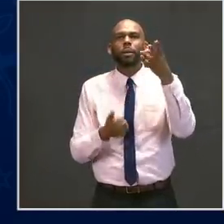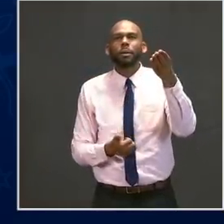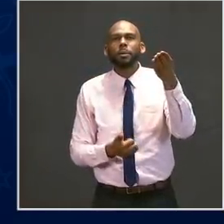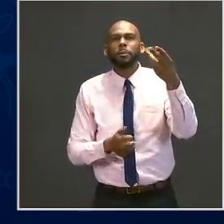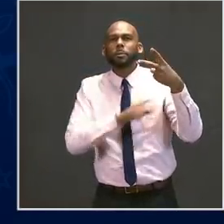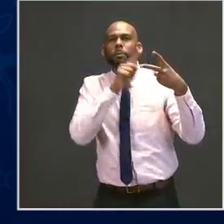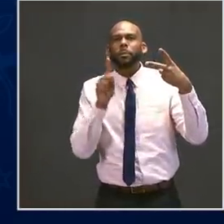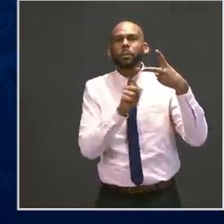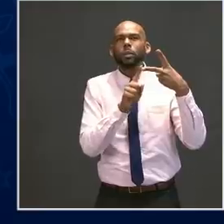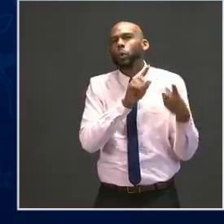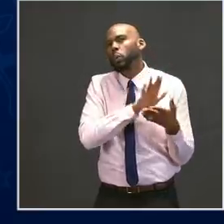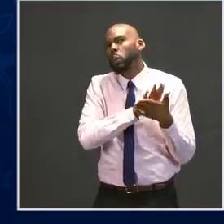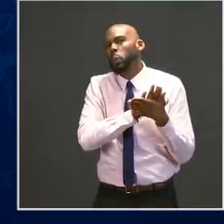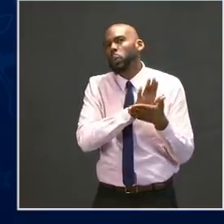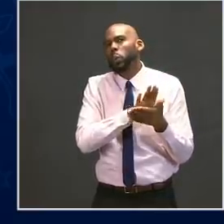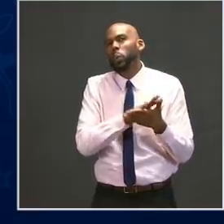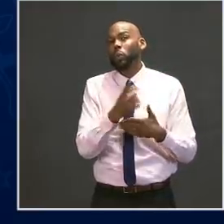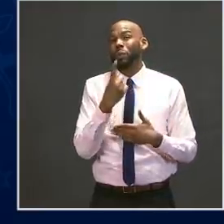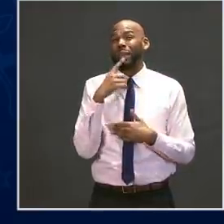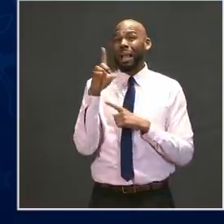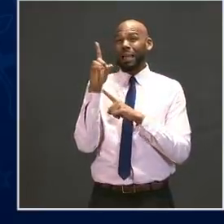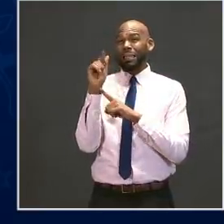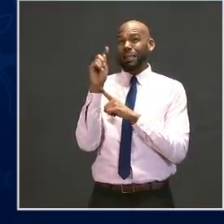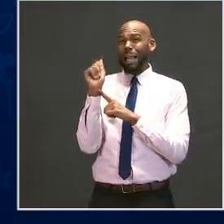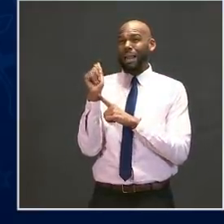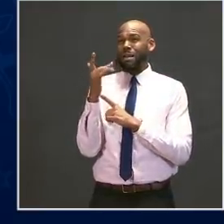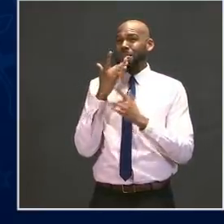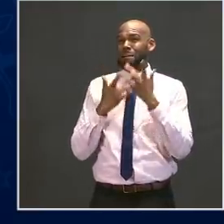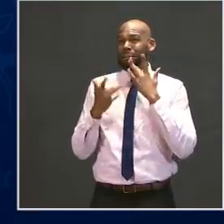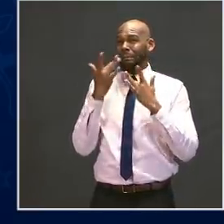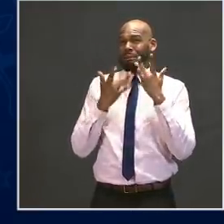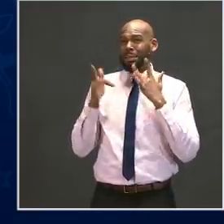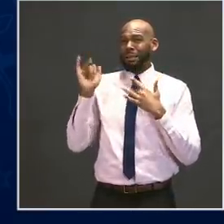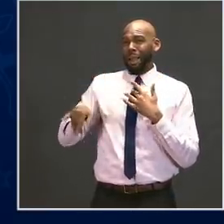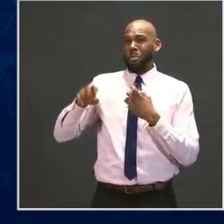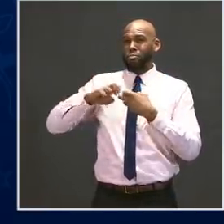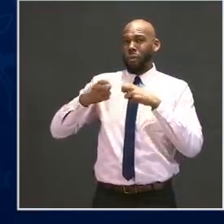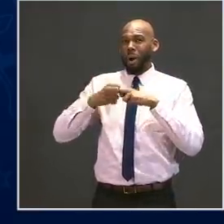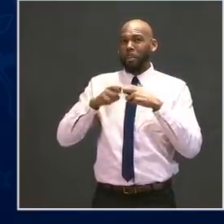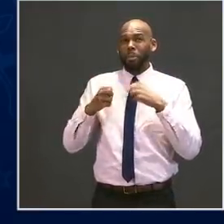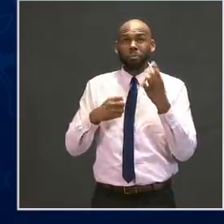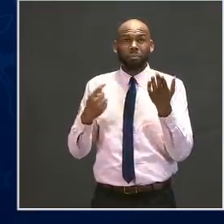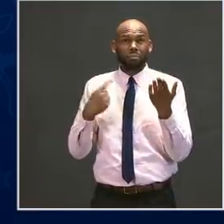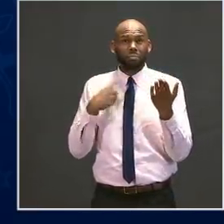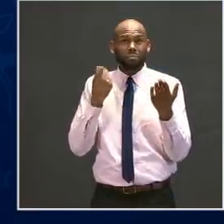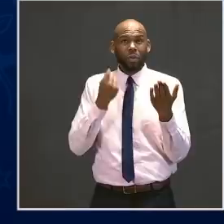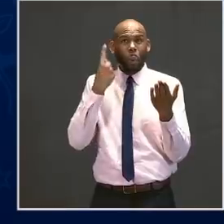you talked about how a lack of data is a problem. And it's my understanding that we don't even have definitive data